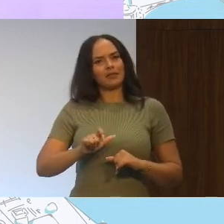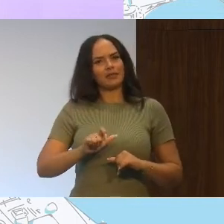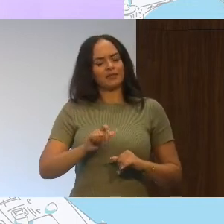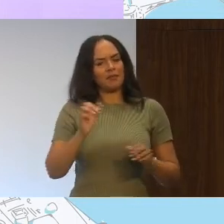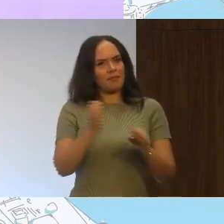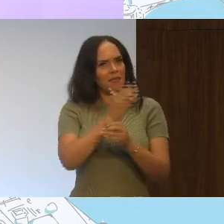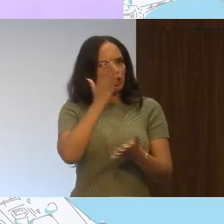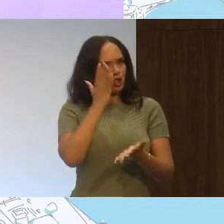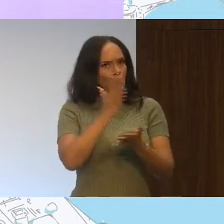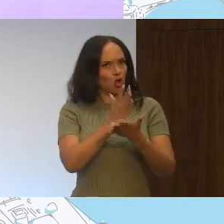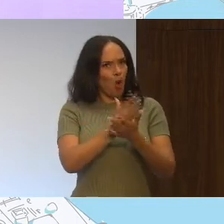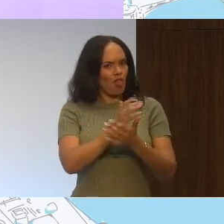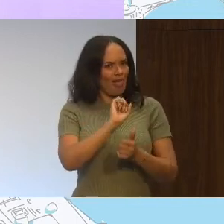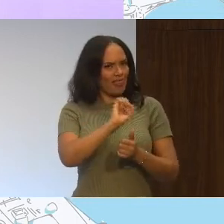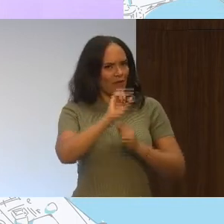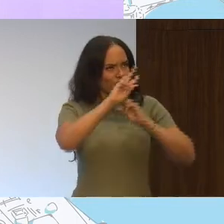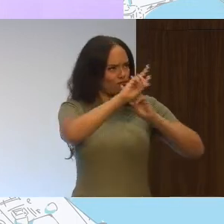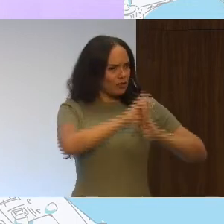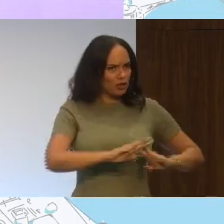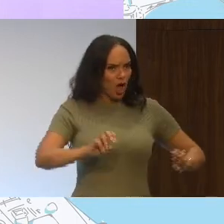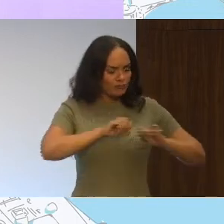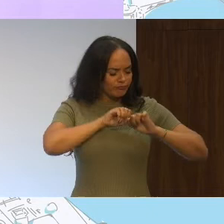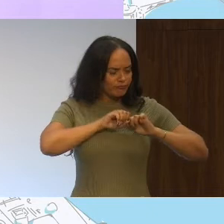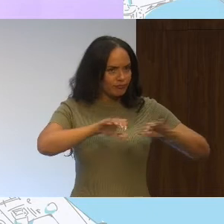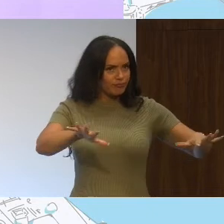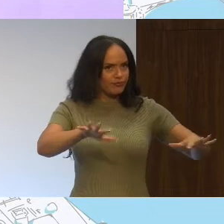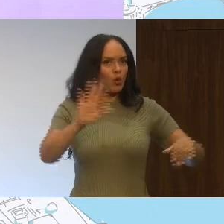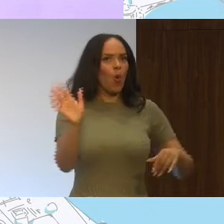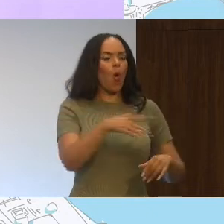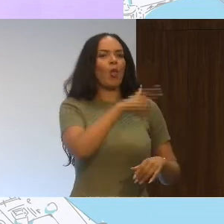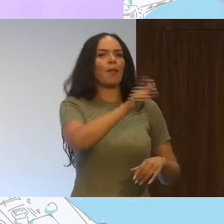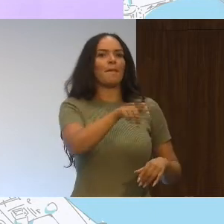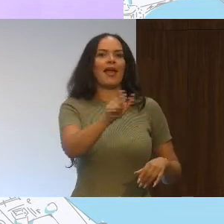gets to everyone, particularly the patients who are actual migraine